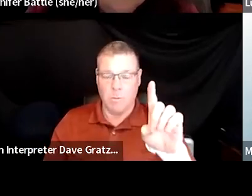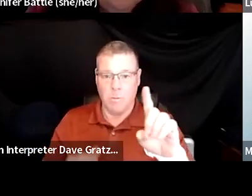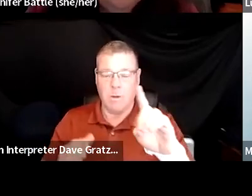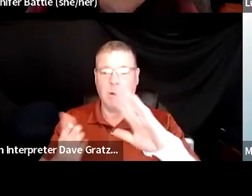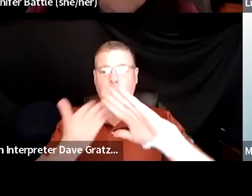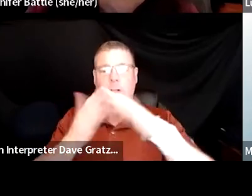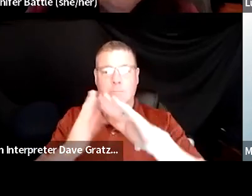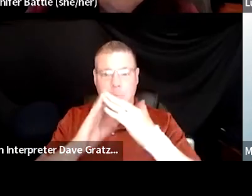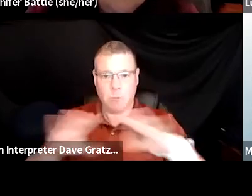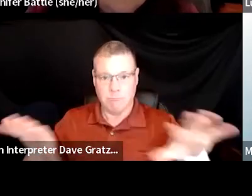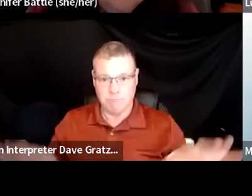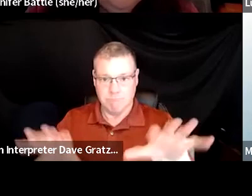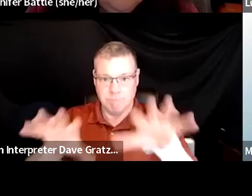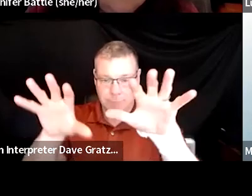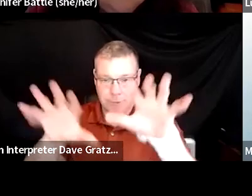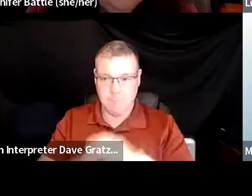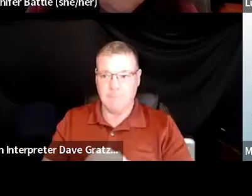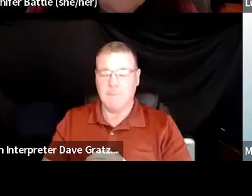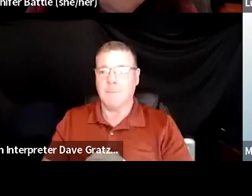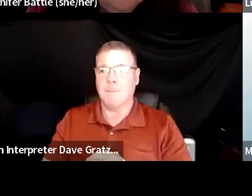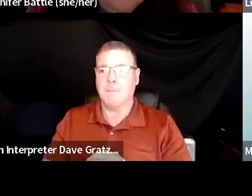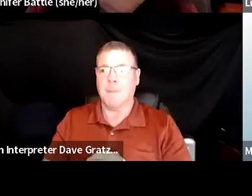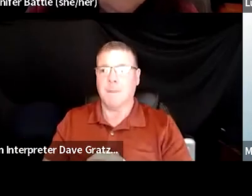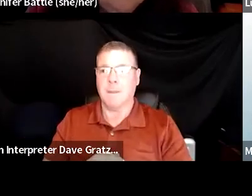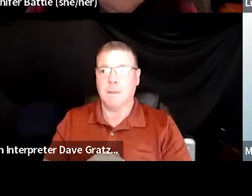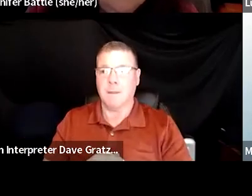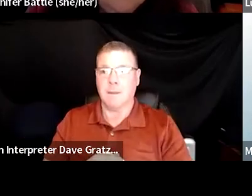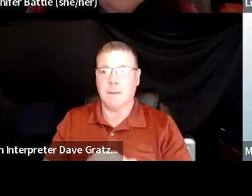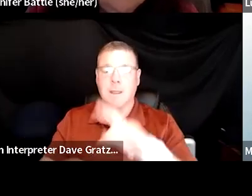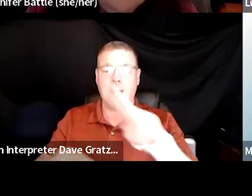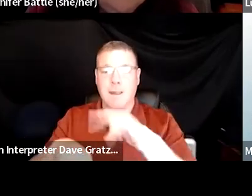And the National Emergency Medical Services Office,